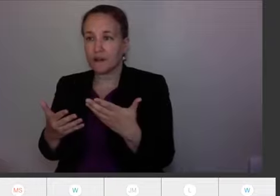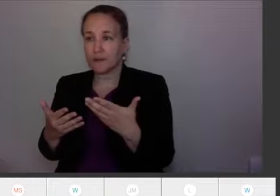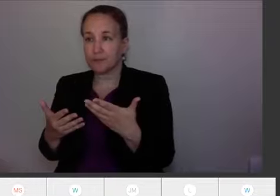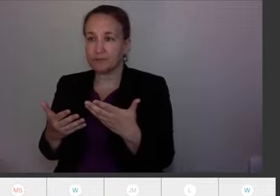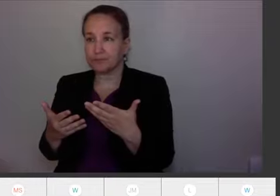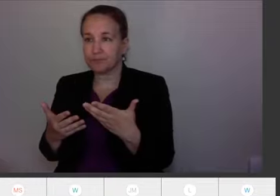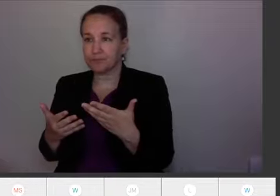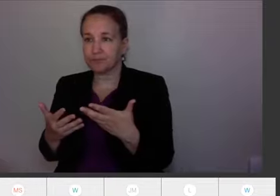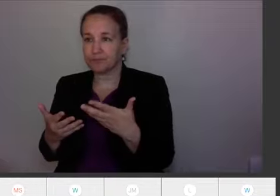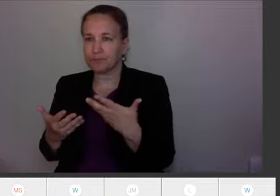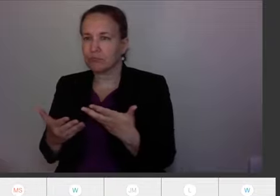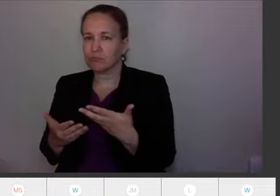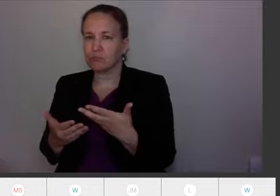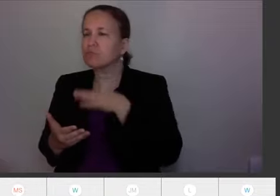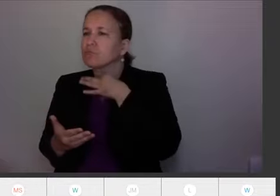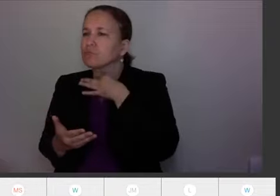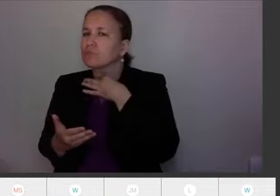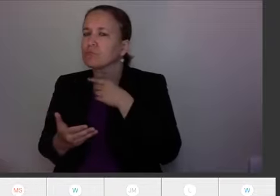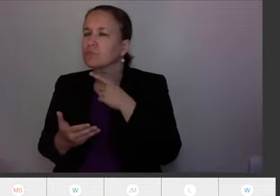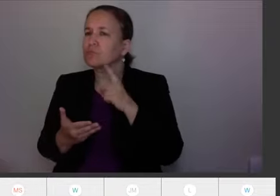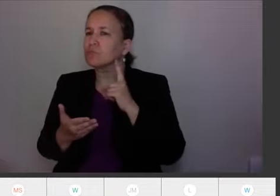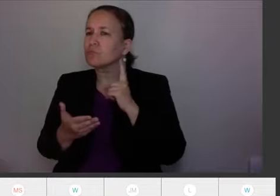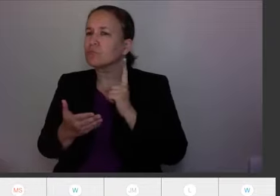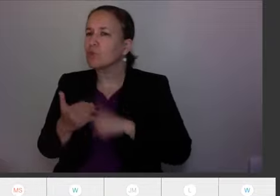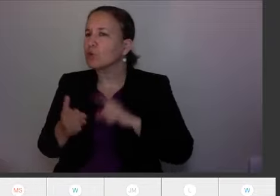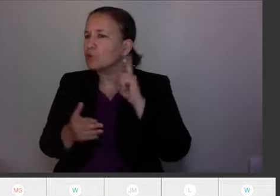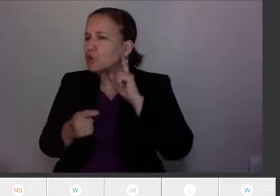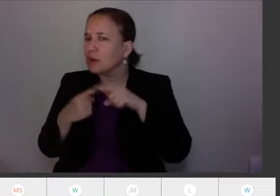what are you hearing as far as how long results are taking to come back